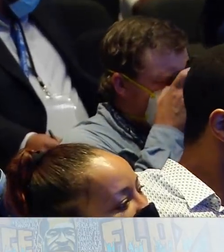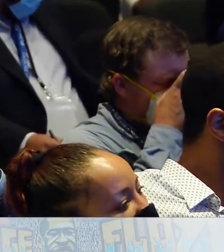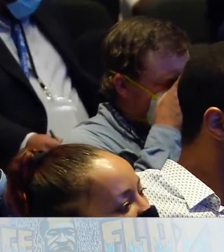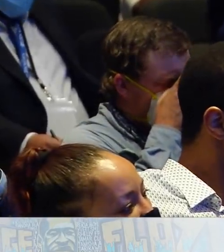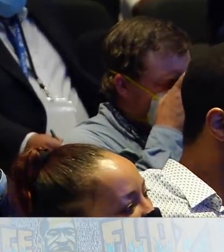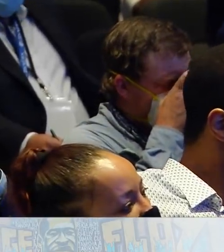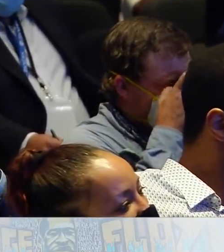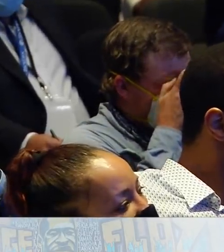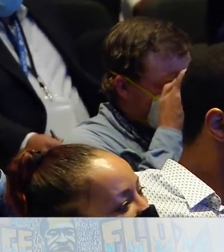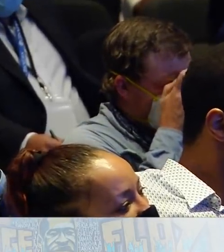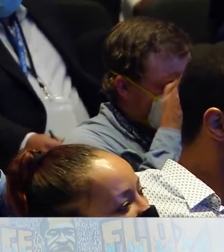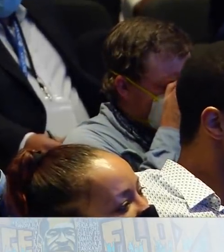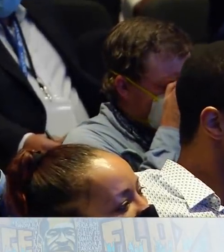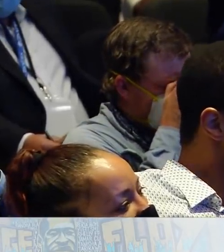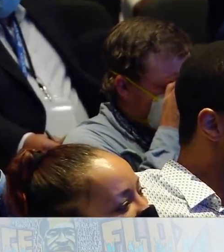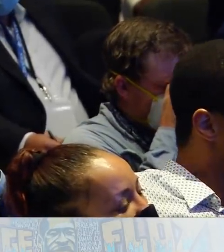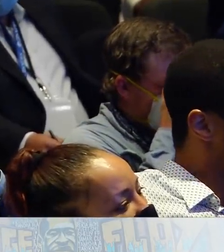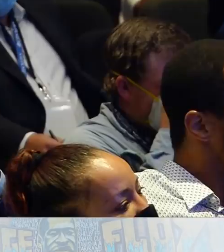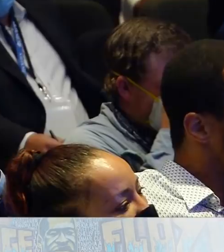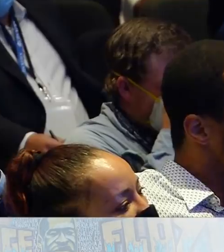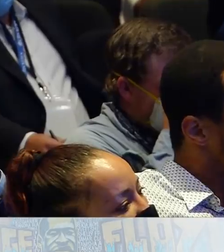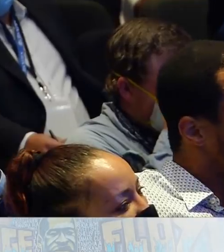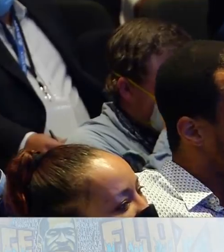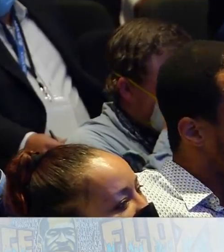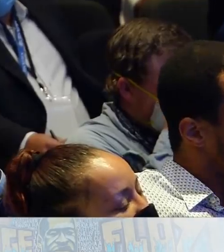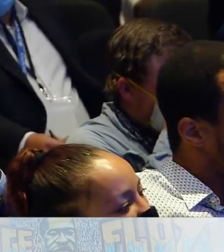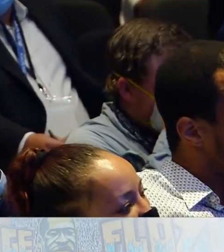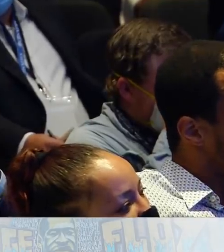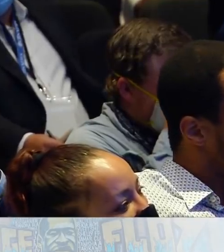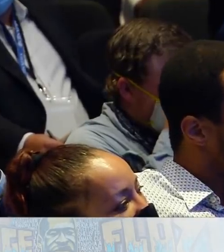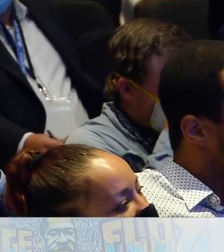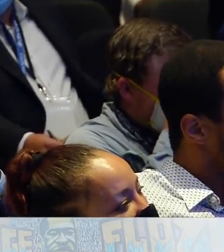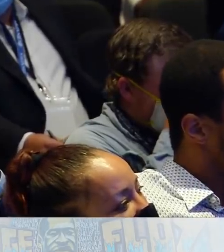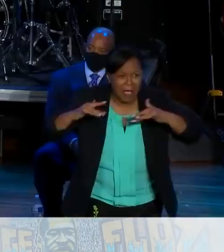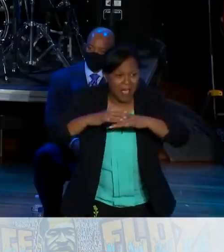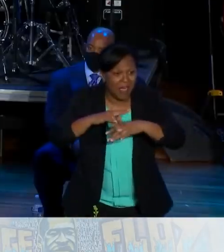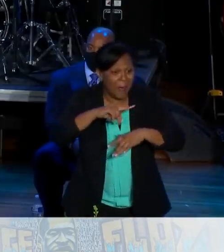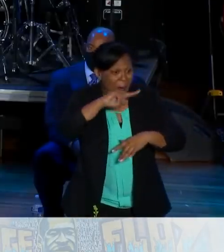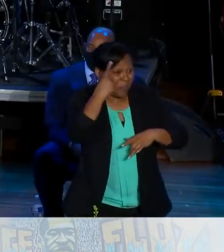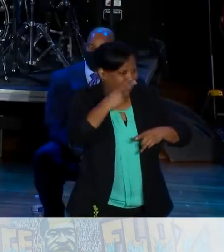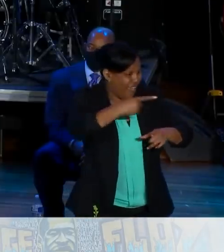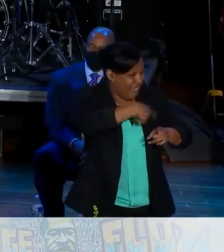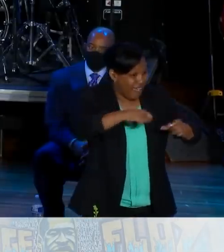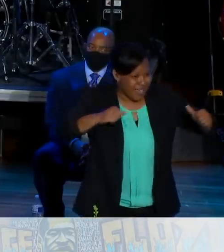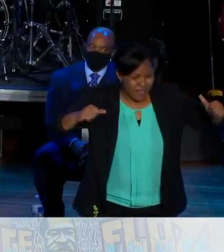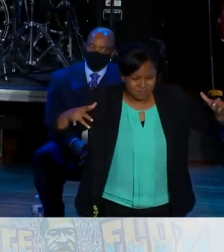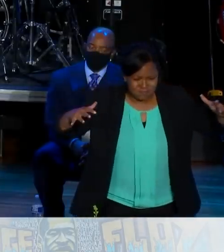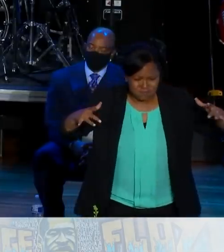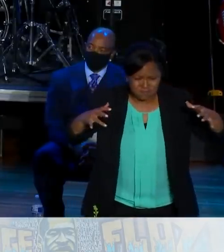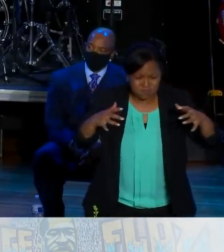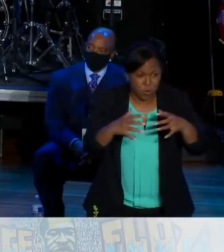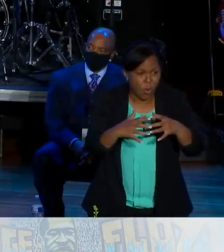I LOOKED THIS TIME, I SAW MARS WERE IN SOME CASES YOUNG WHITES OUT NUMBERED THE BLACKS